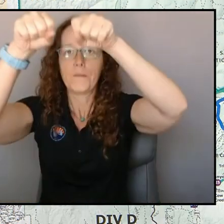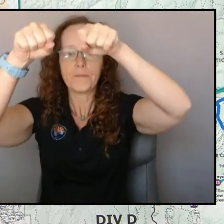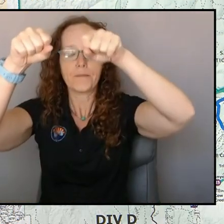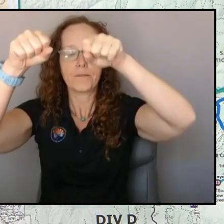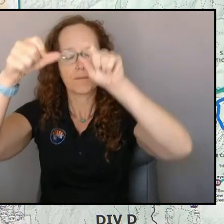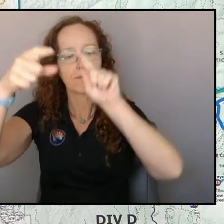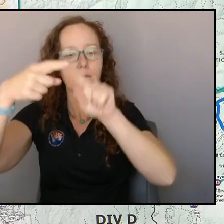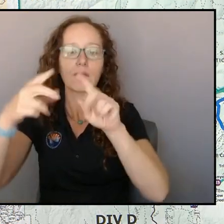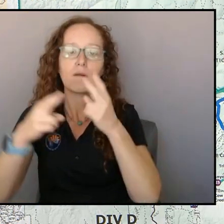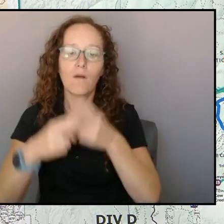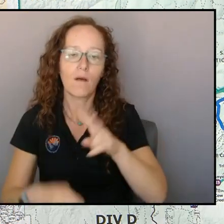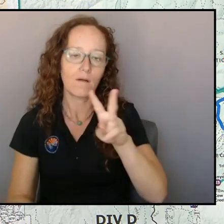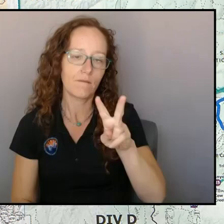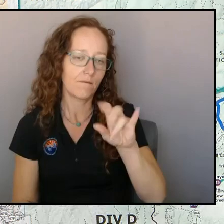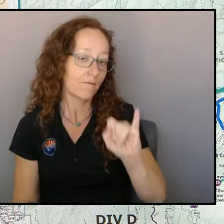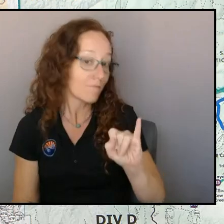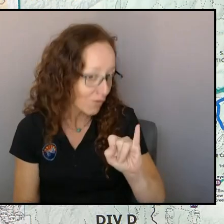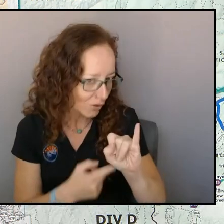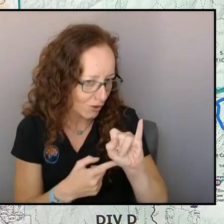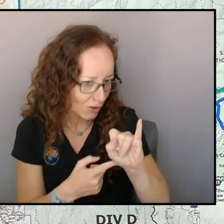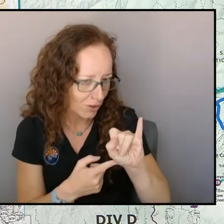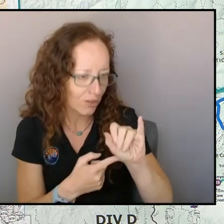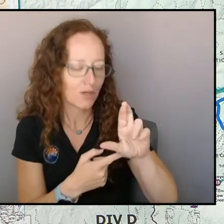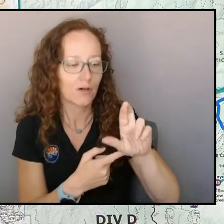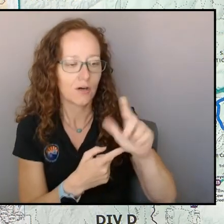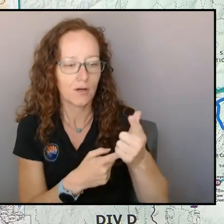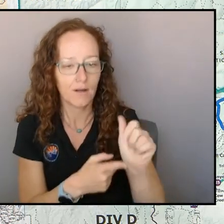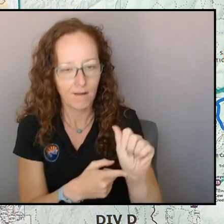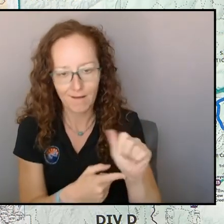with an 'i'. That's right not an 'e' I read your Facebook comments!